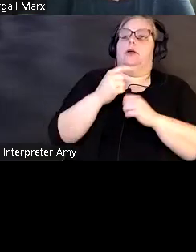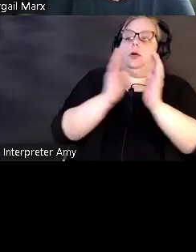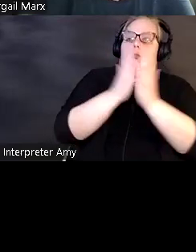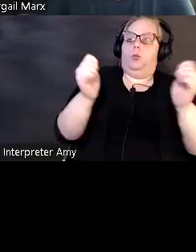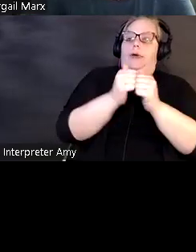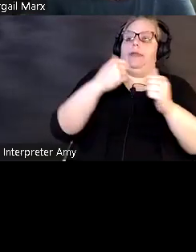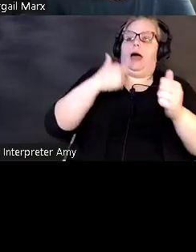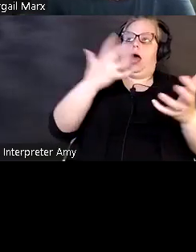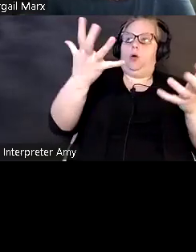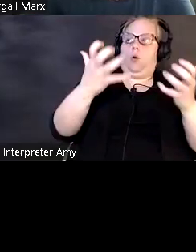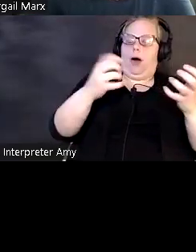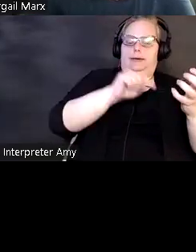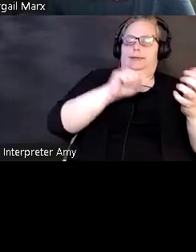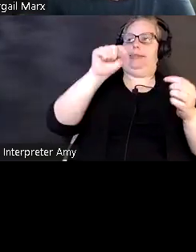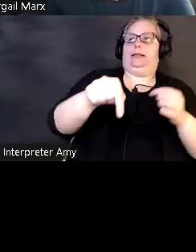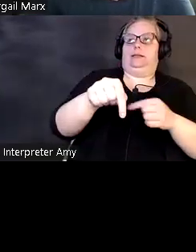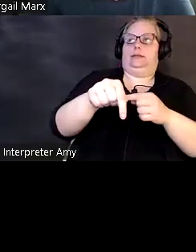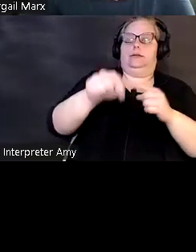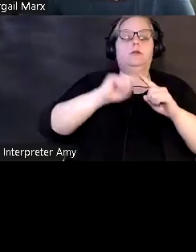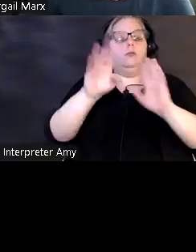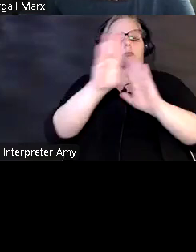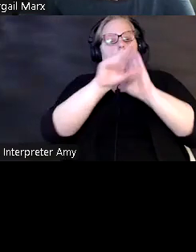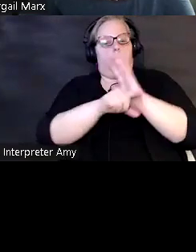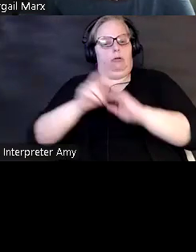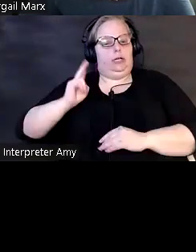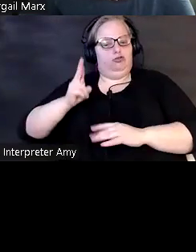So that's sort of background history on our individual.